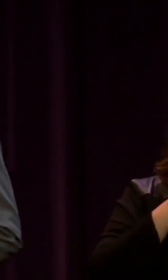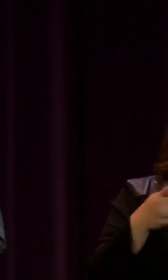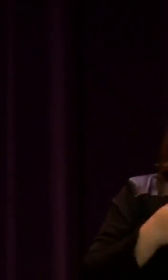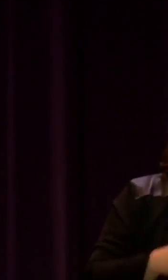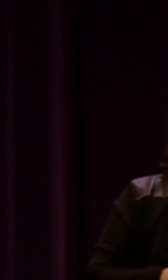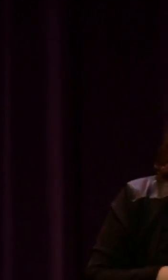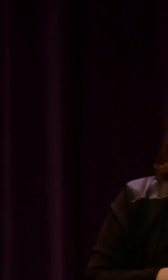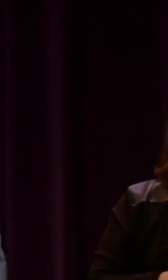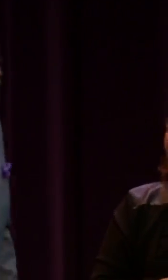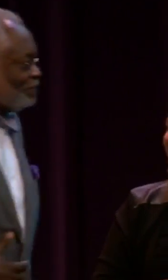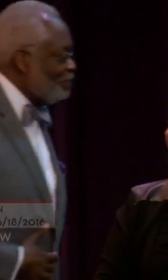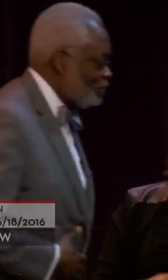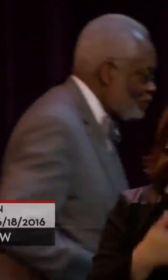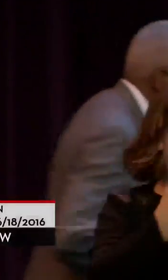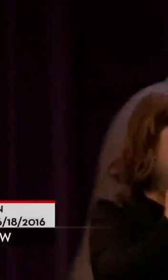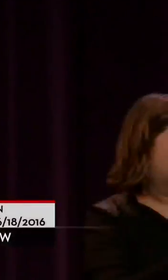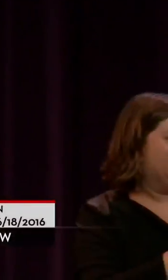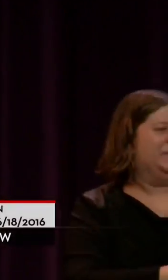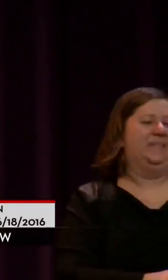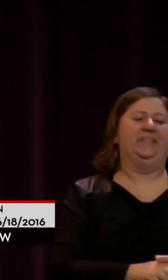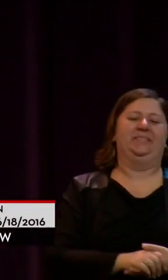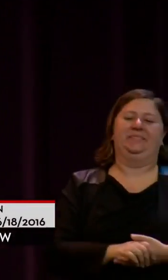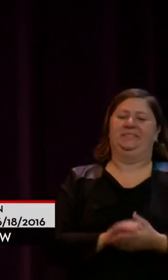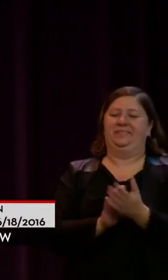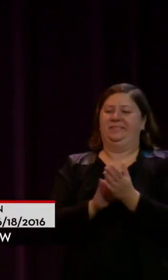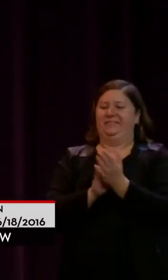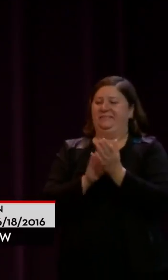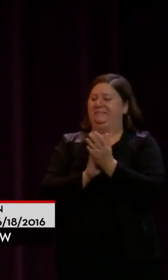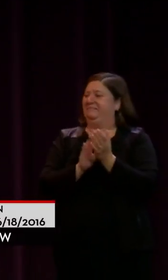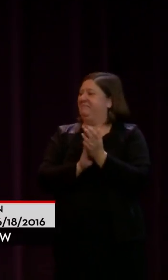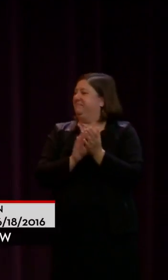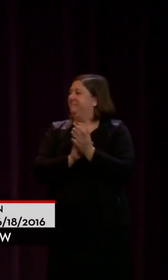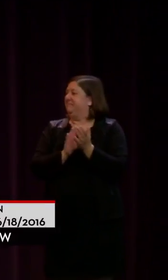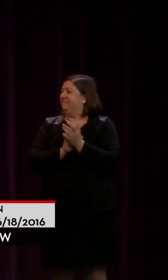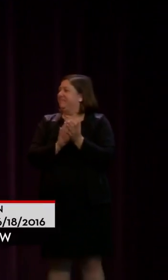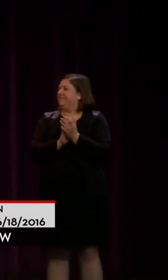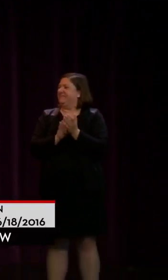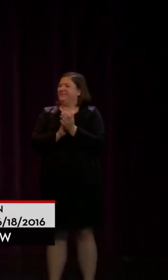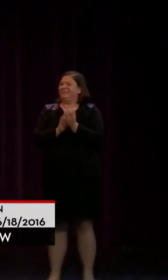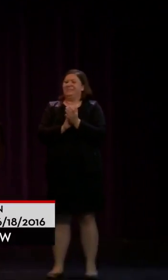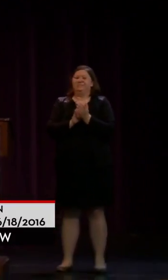THANK YOU, COUNSELOR. WELL DONE.